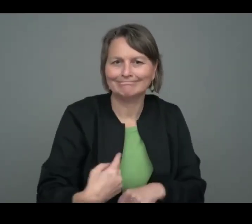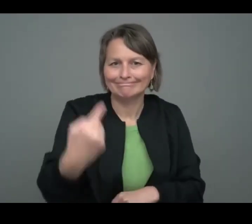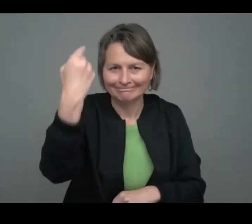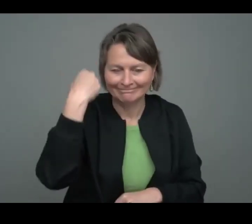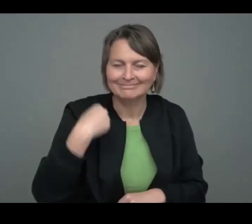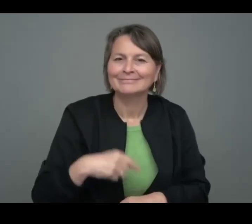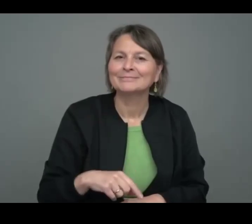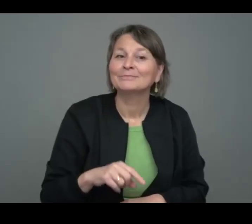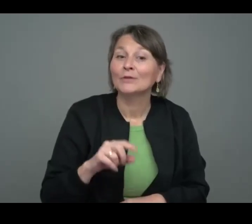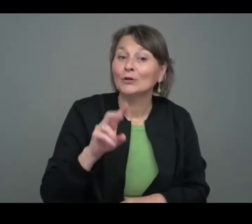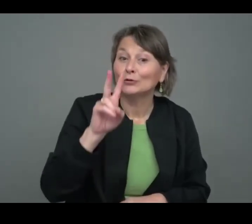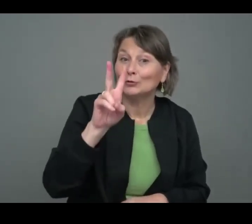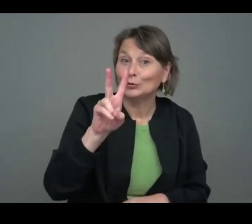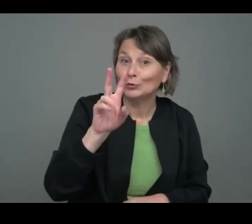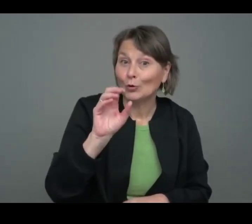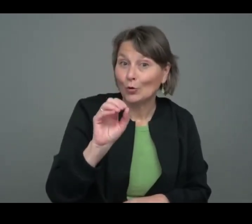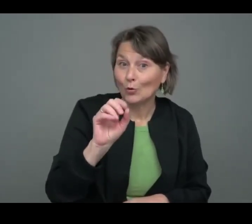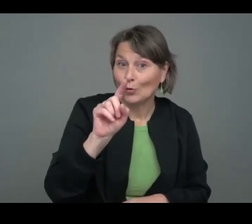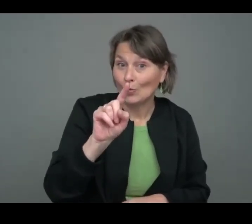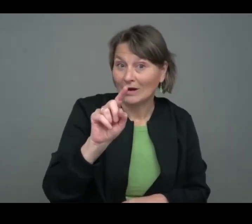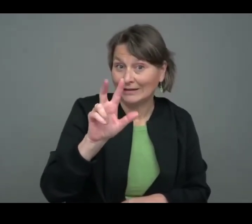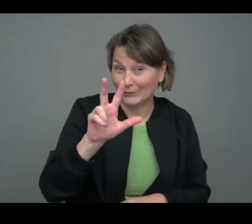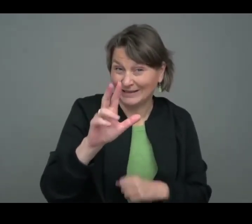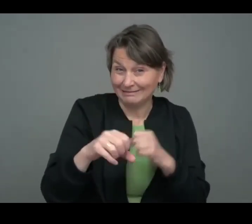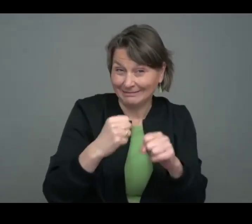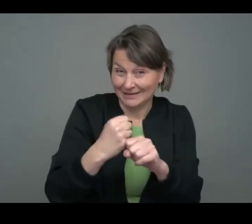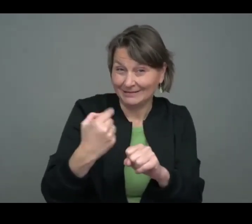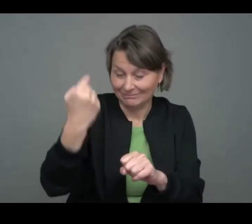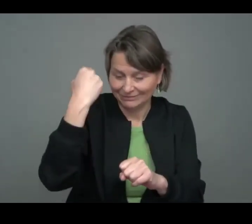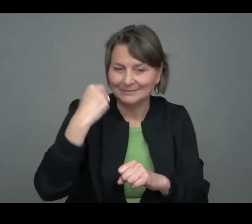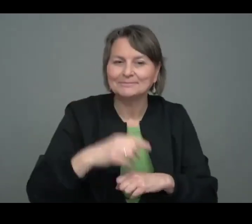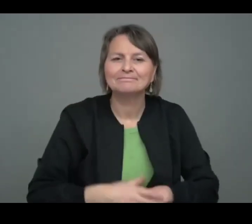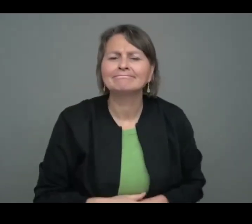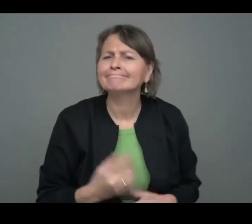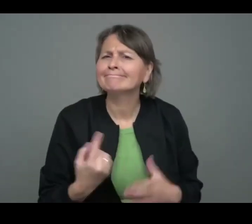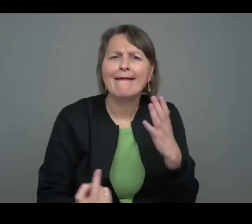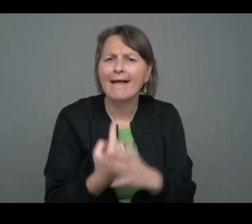Again, one example of my research. This one is from 2014.